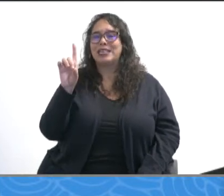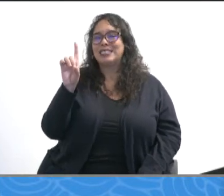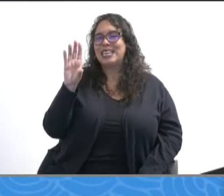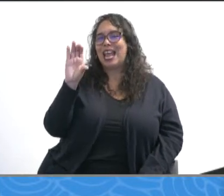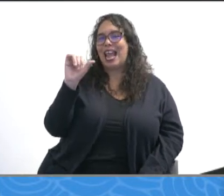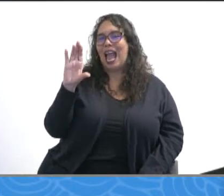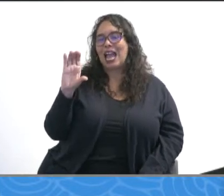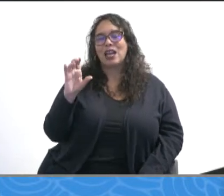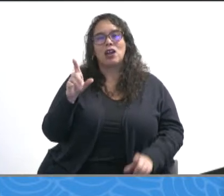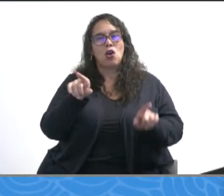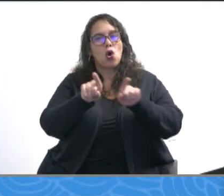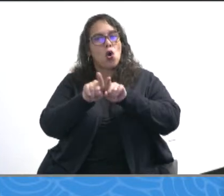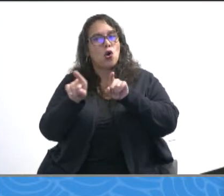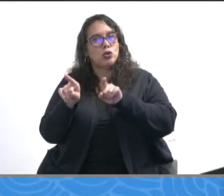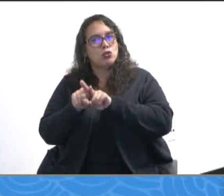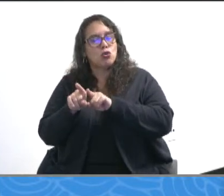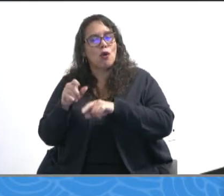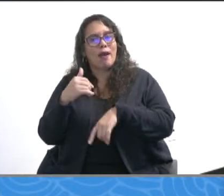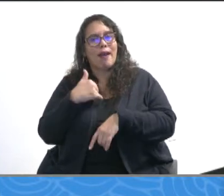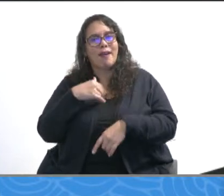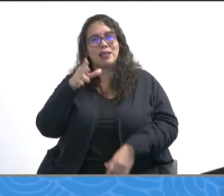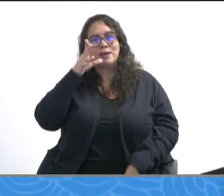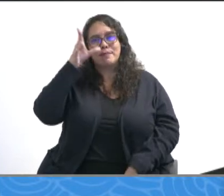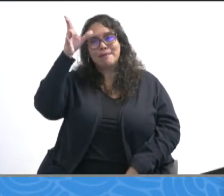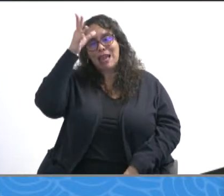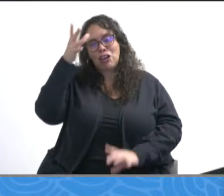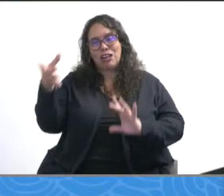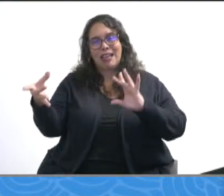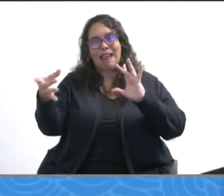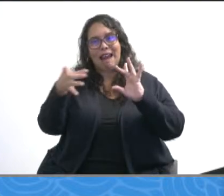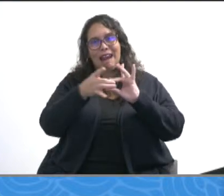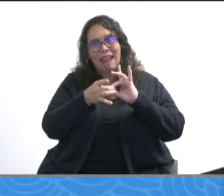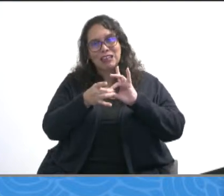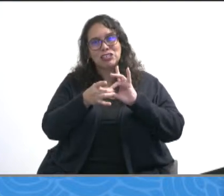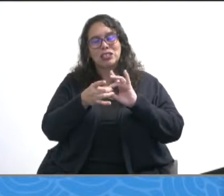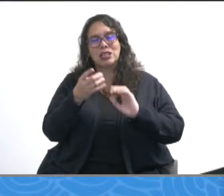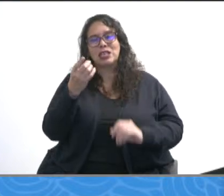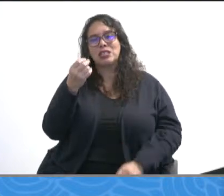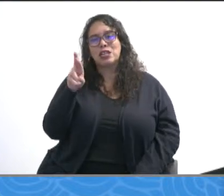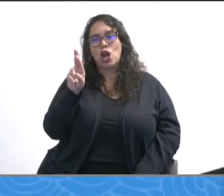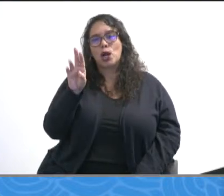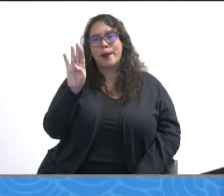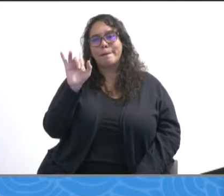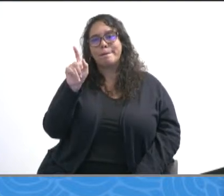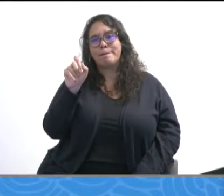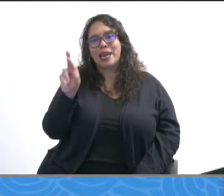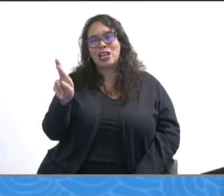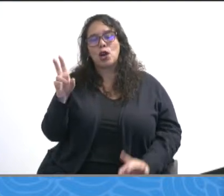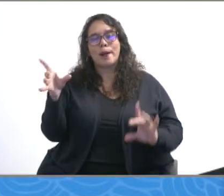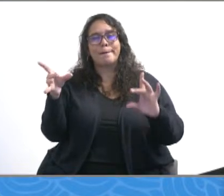we also have our parent connection that is there with Dr. Baker. We have Parent University.